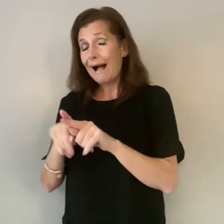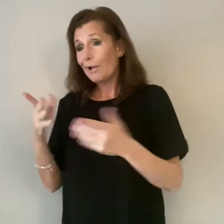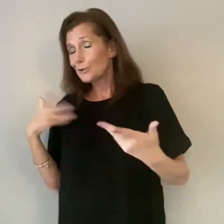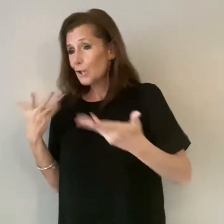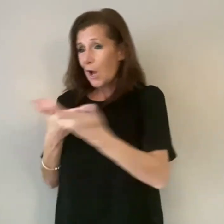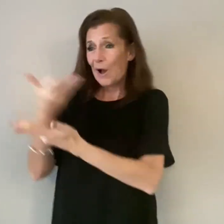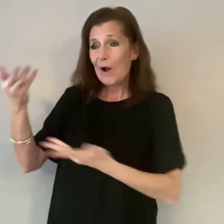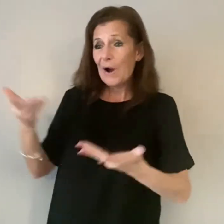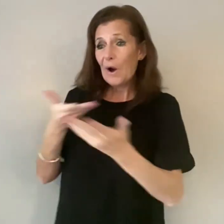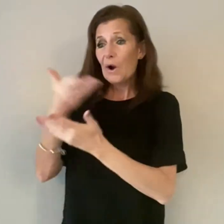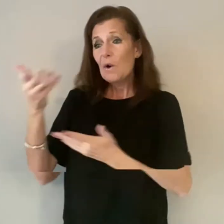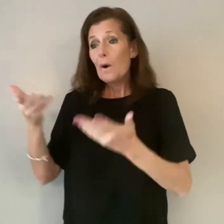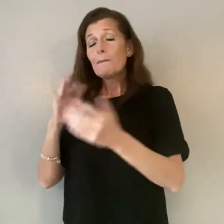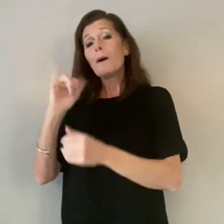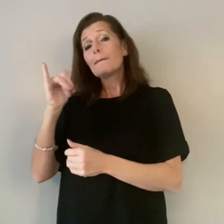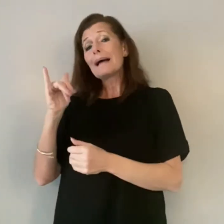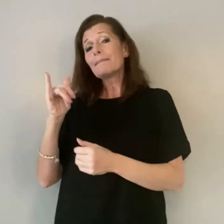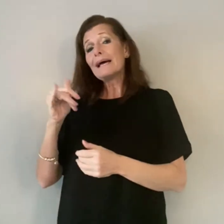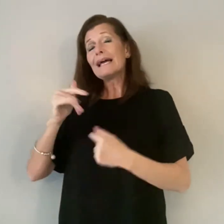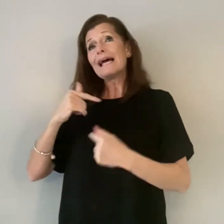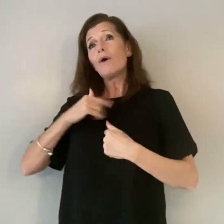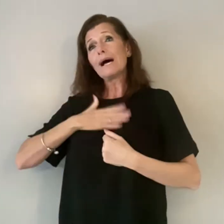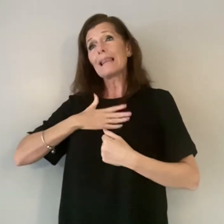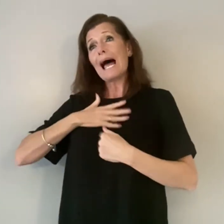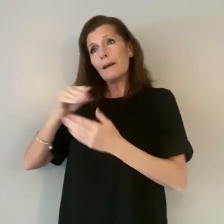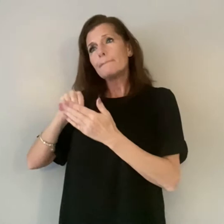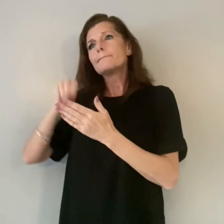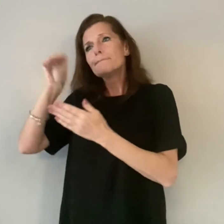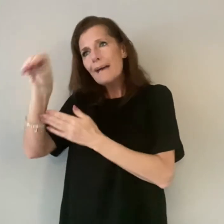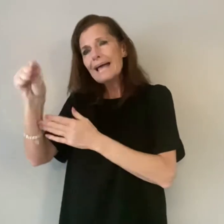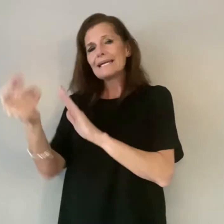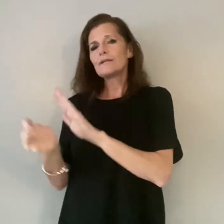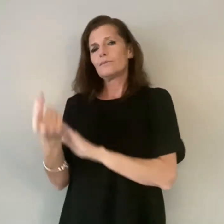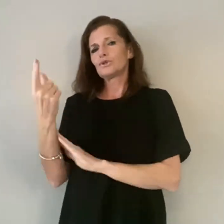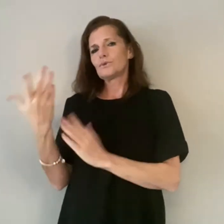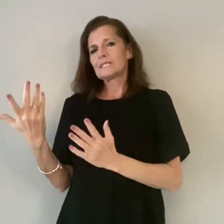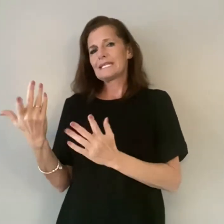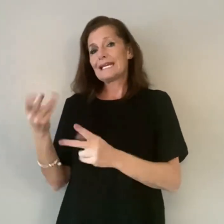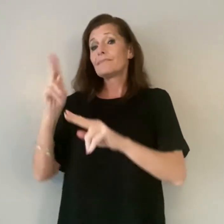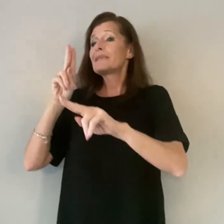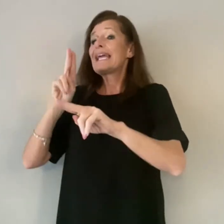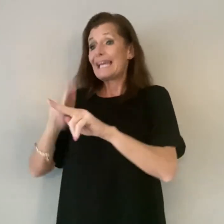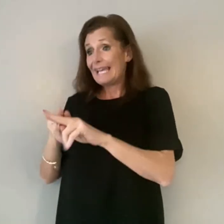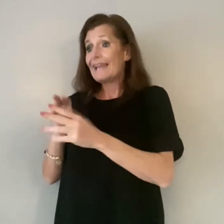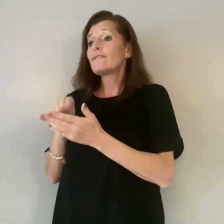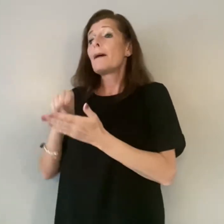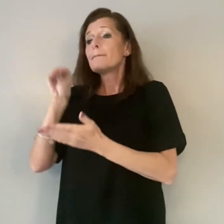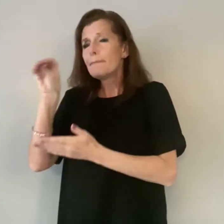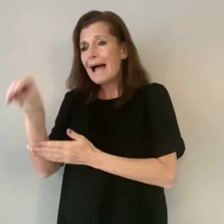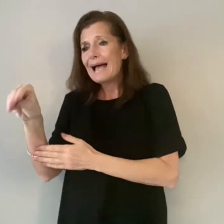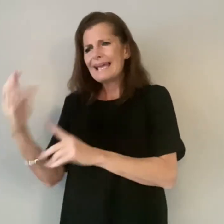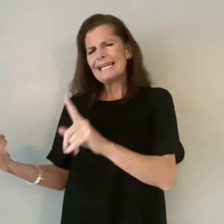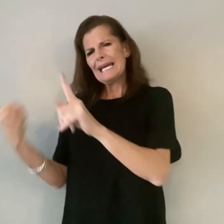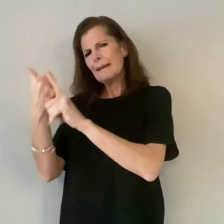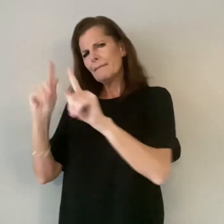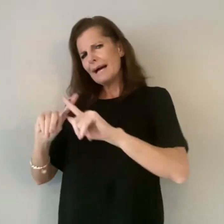but yeah I would love to see a transition towards paid opportunities and what the impact actually would that would have.